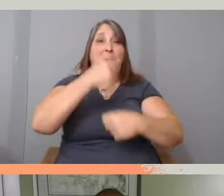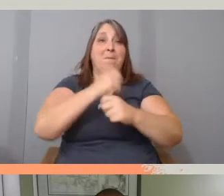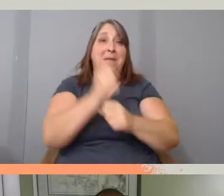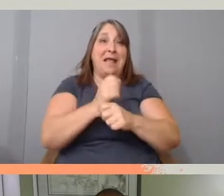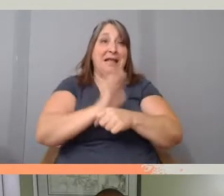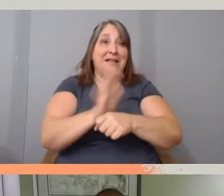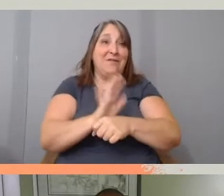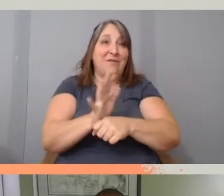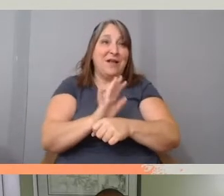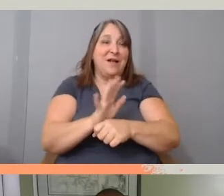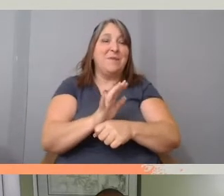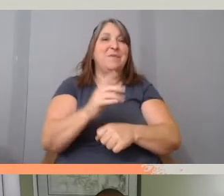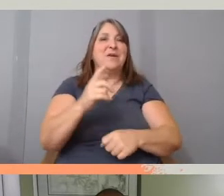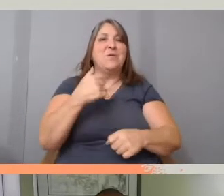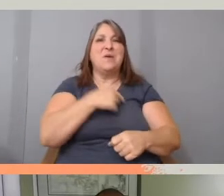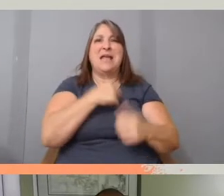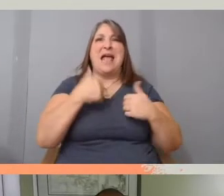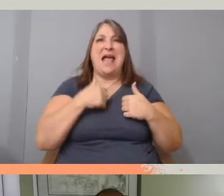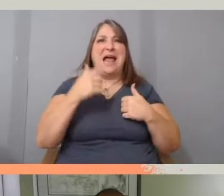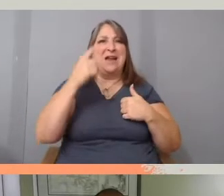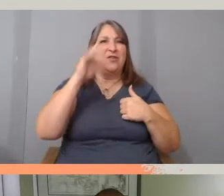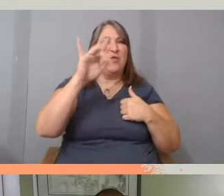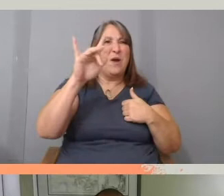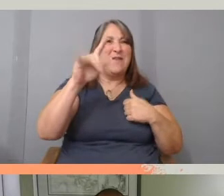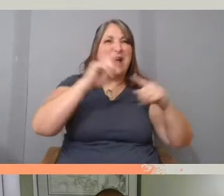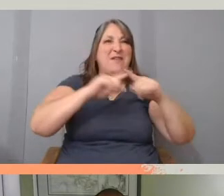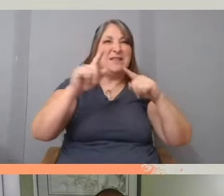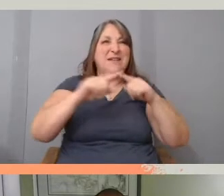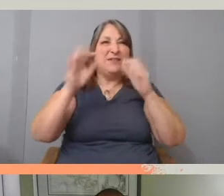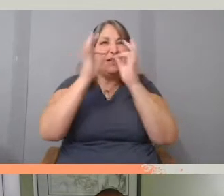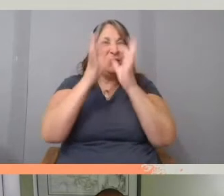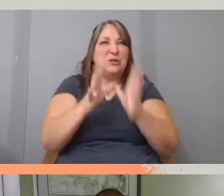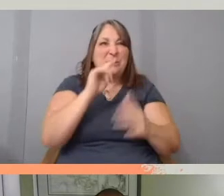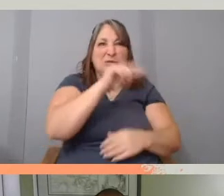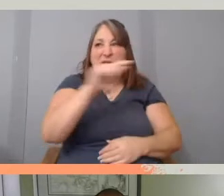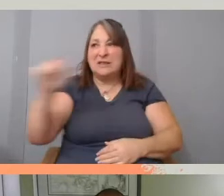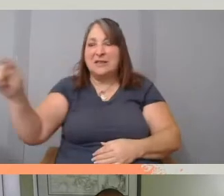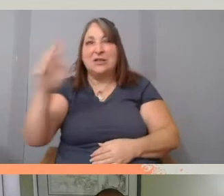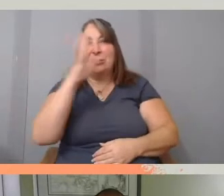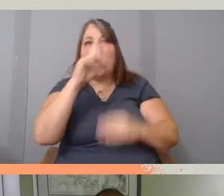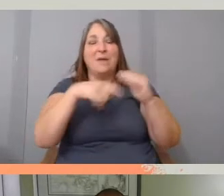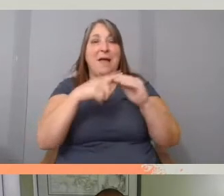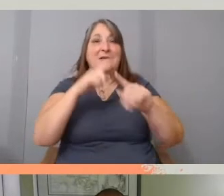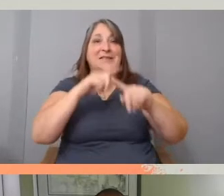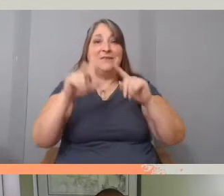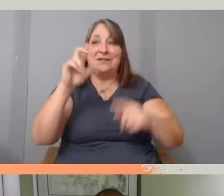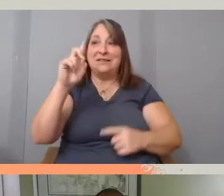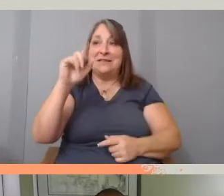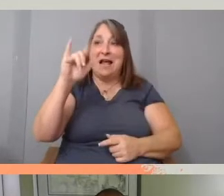it was like 25 different translators. And, you know, you're talking about different dialects and we did make sure that they were all,